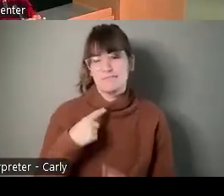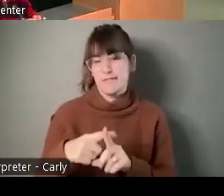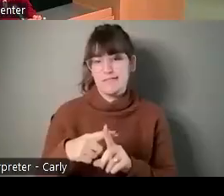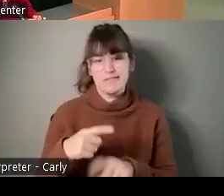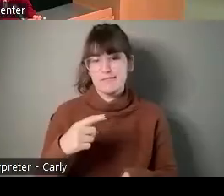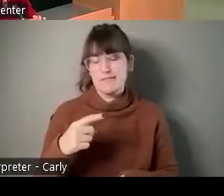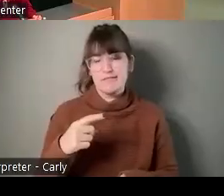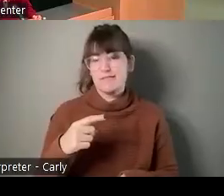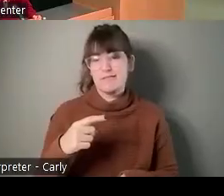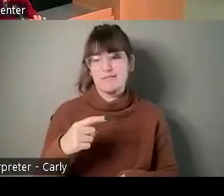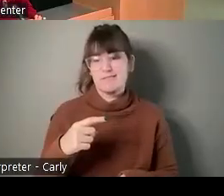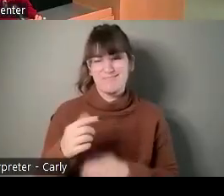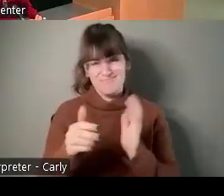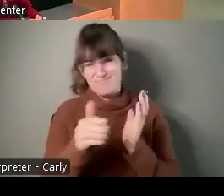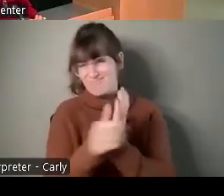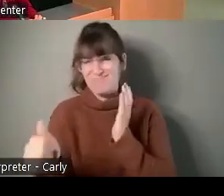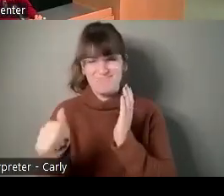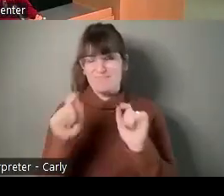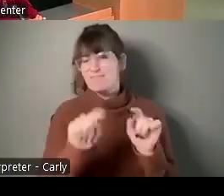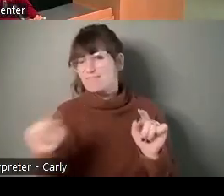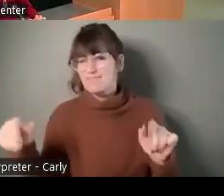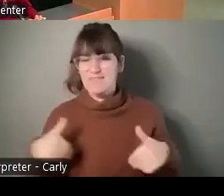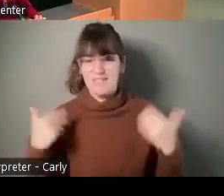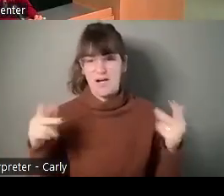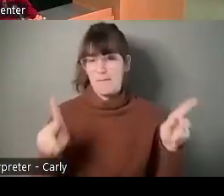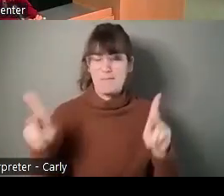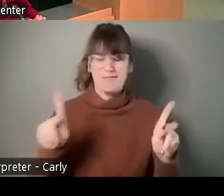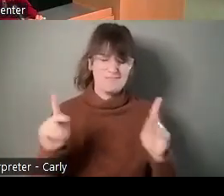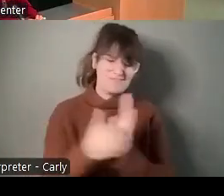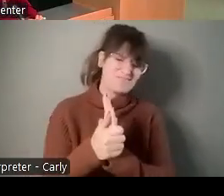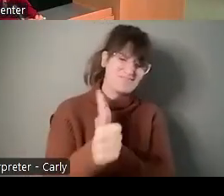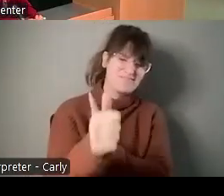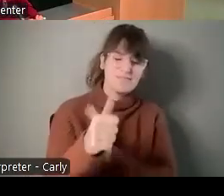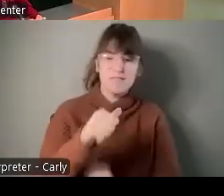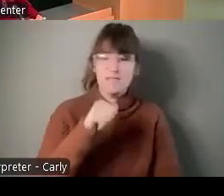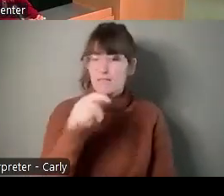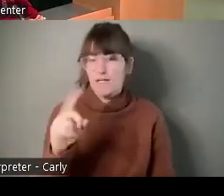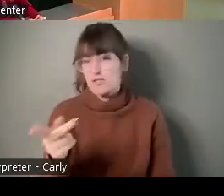um a talent cluster of young people truly um not just with YouTube but especially with YouTube.